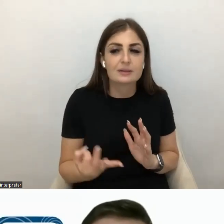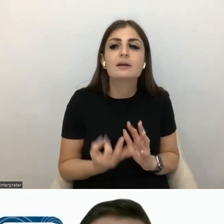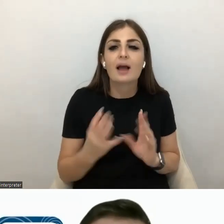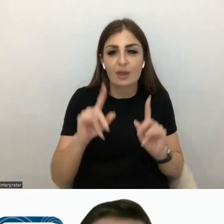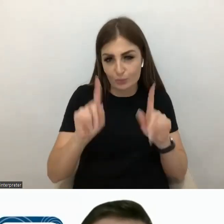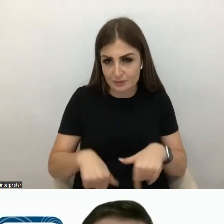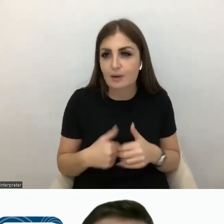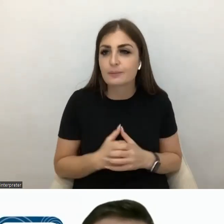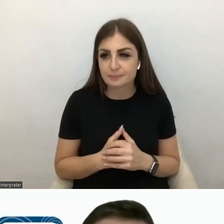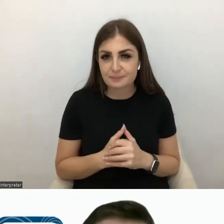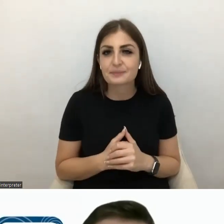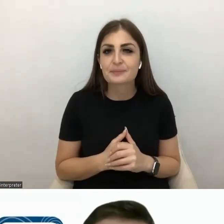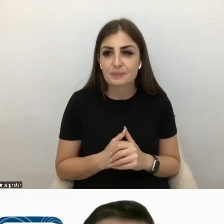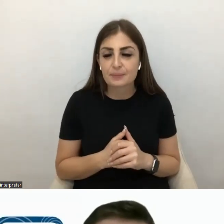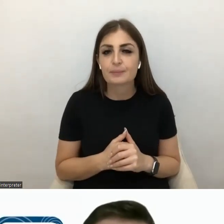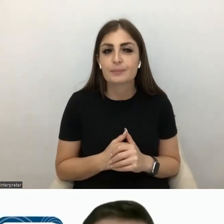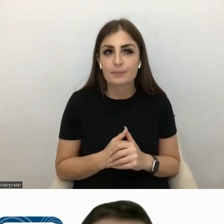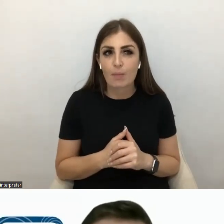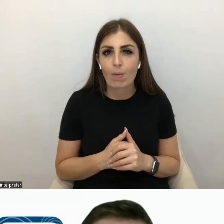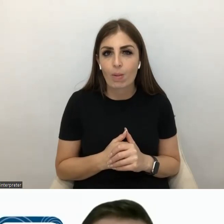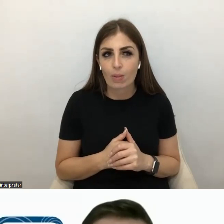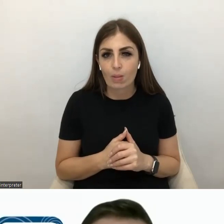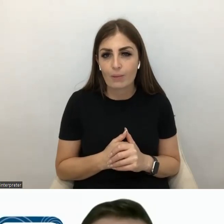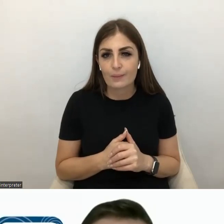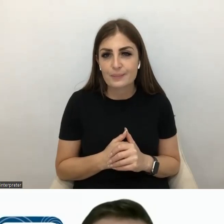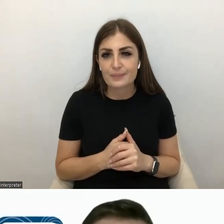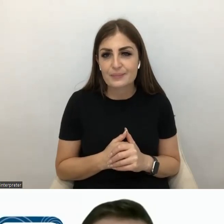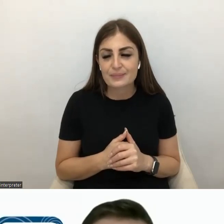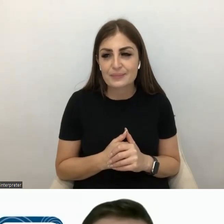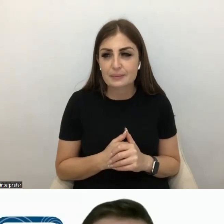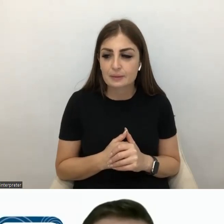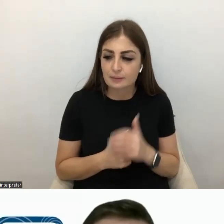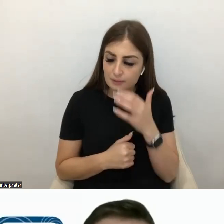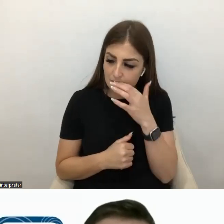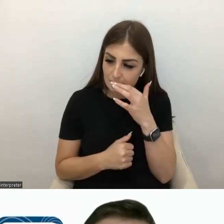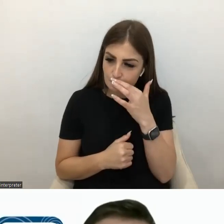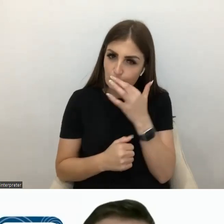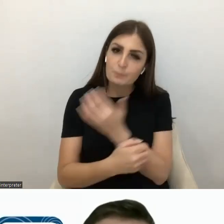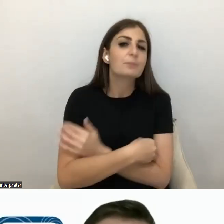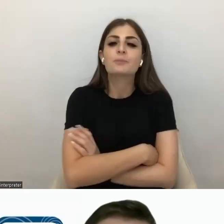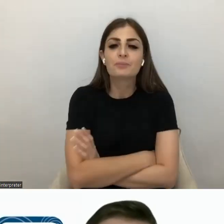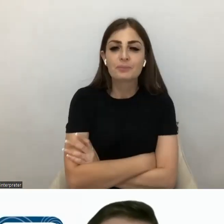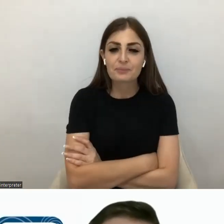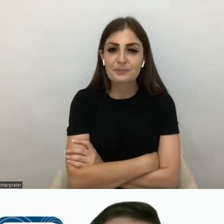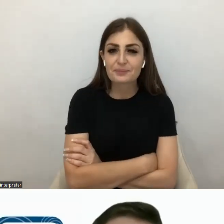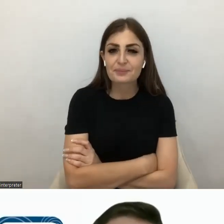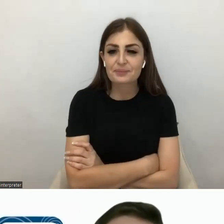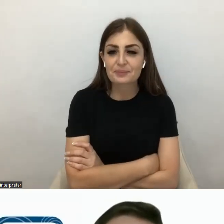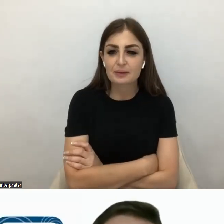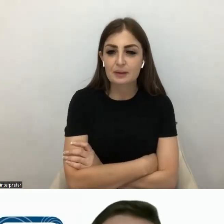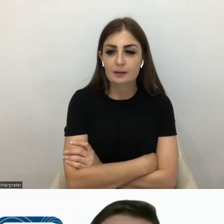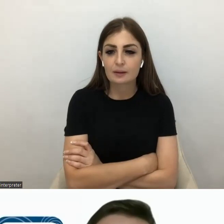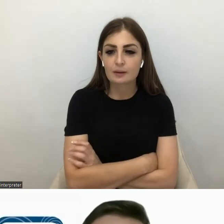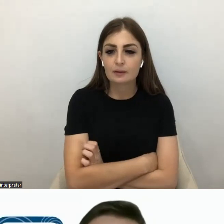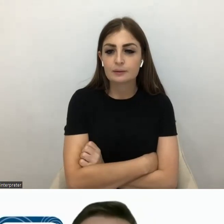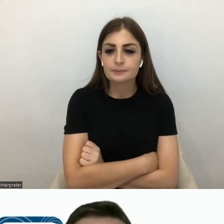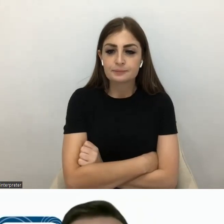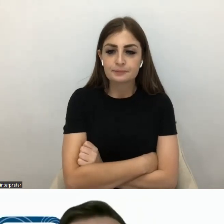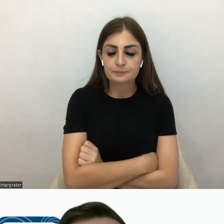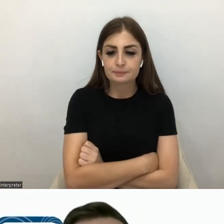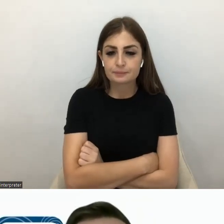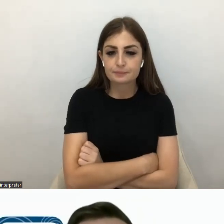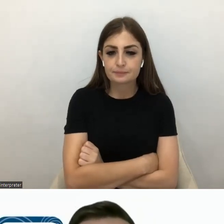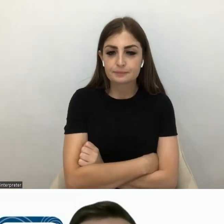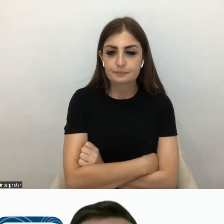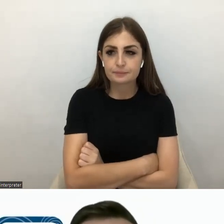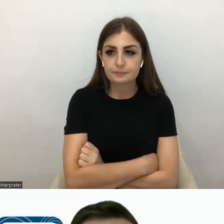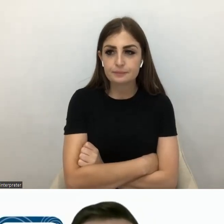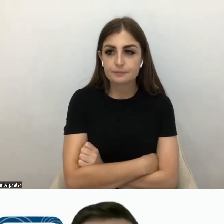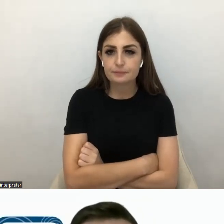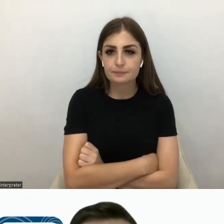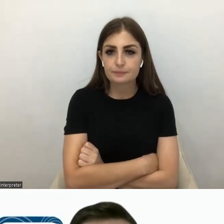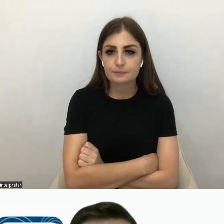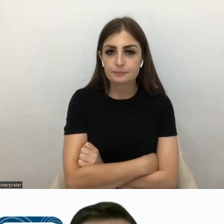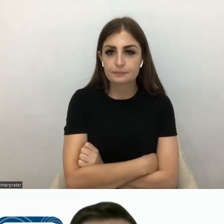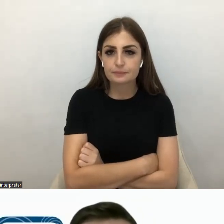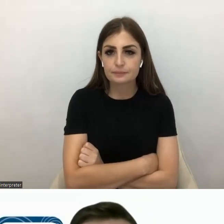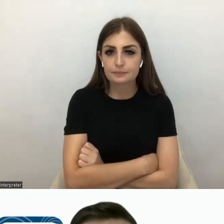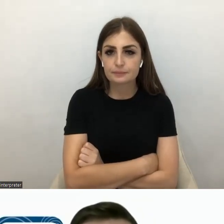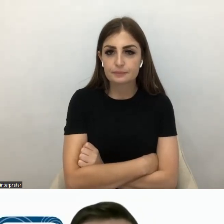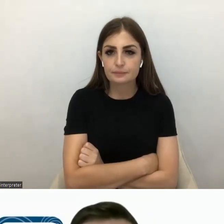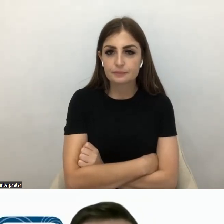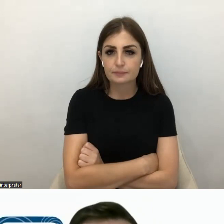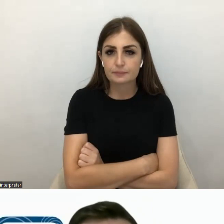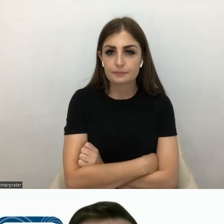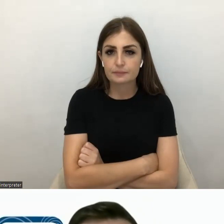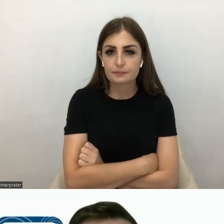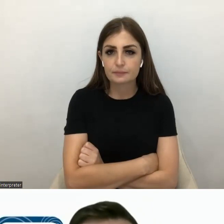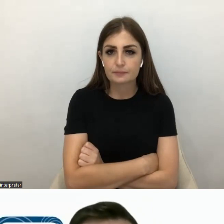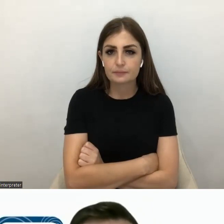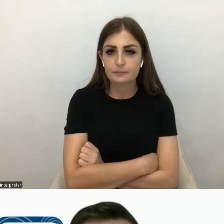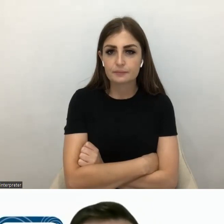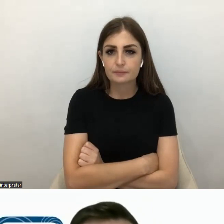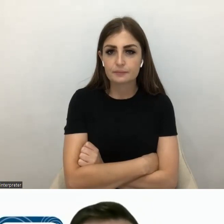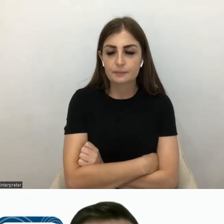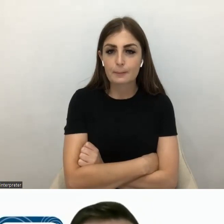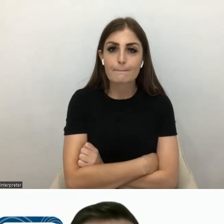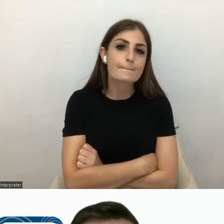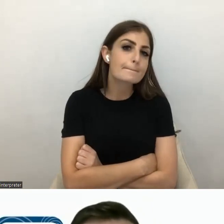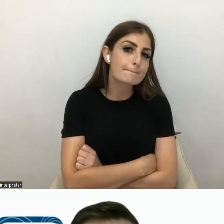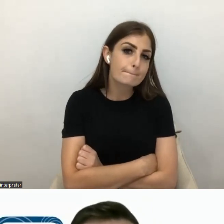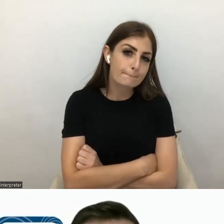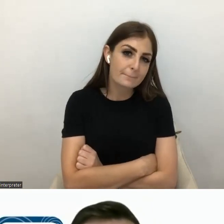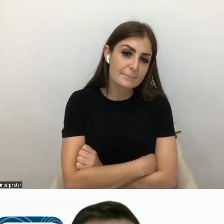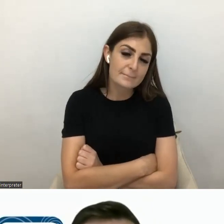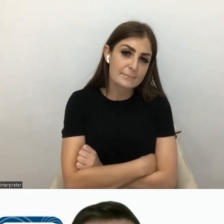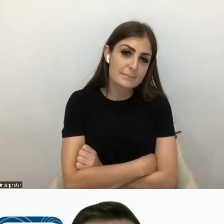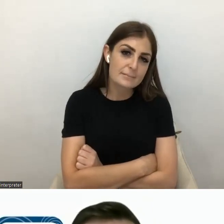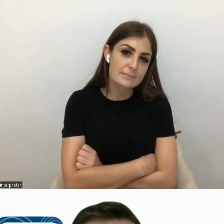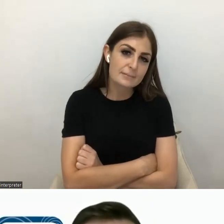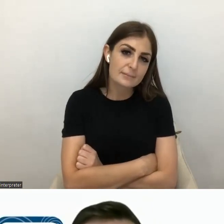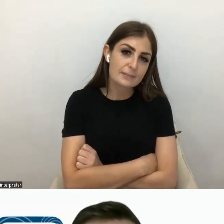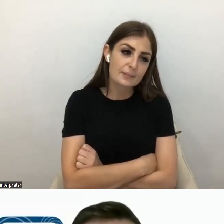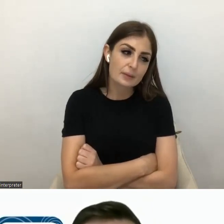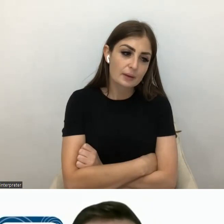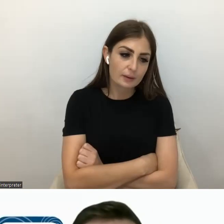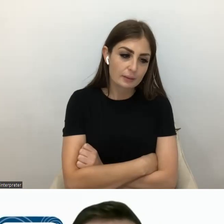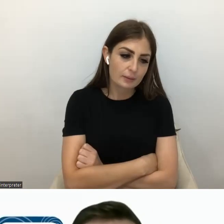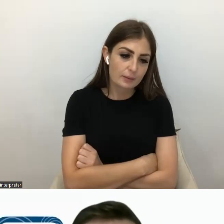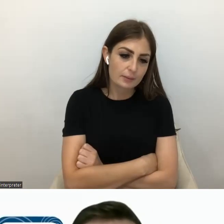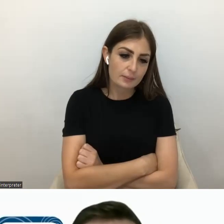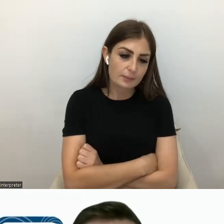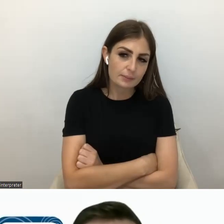started with today's webinar.